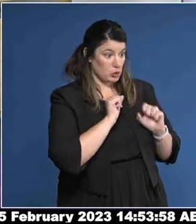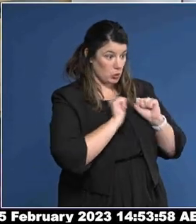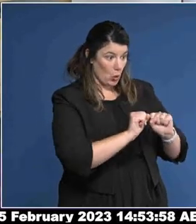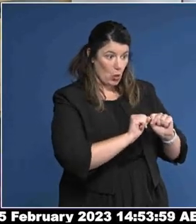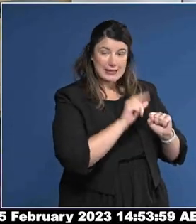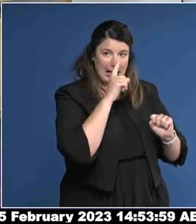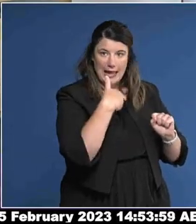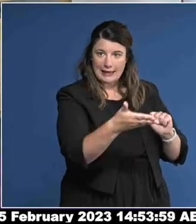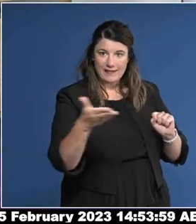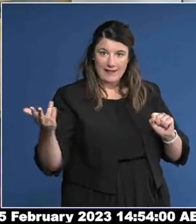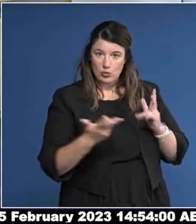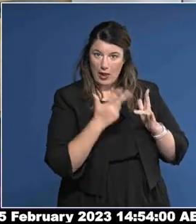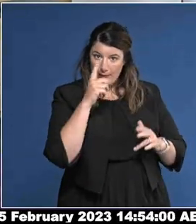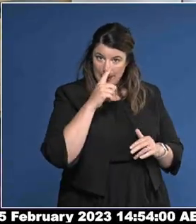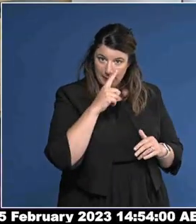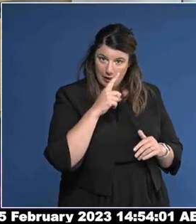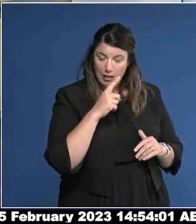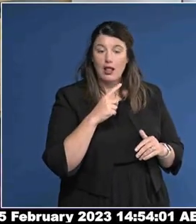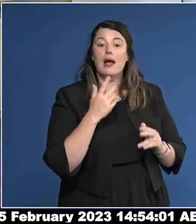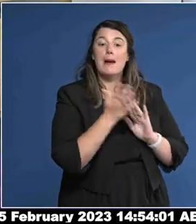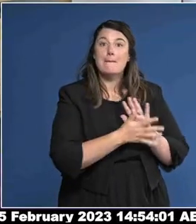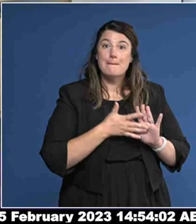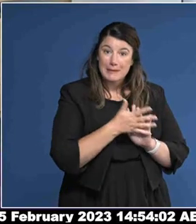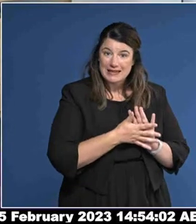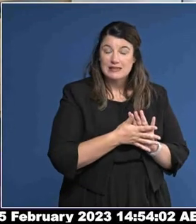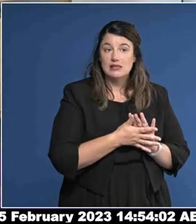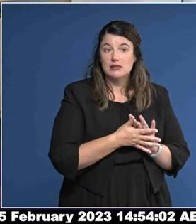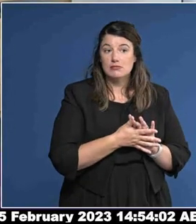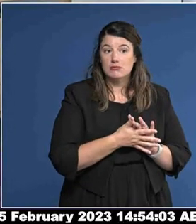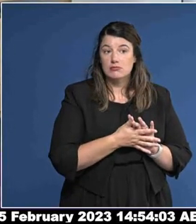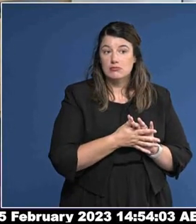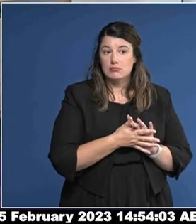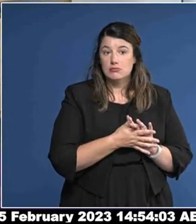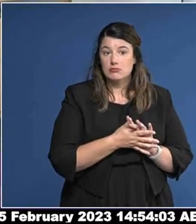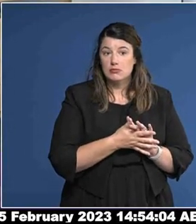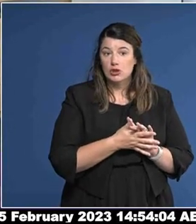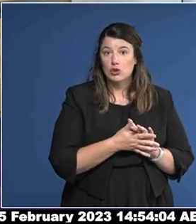would be less on any potential risk that might expose the organisation to liability?